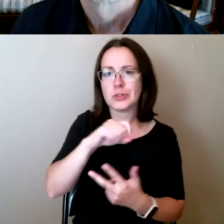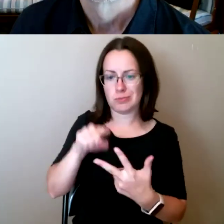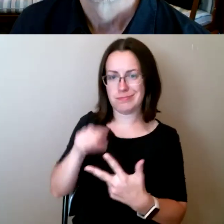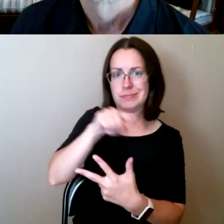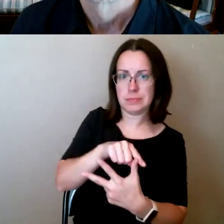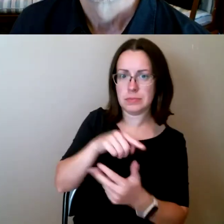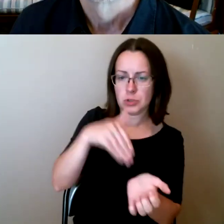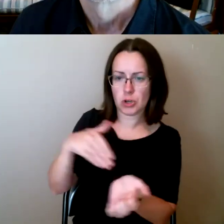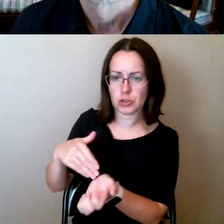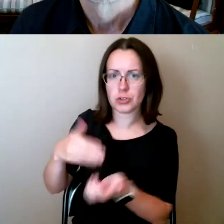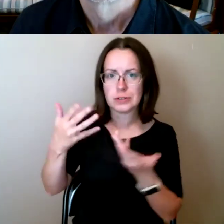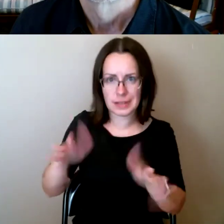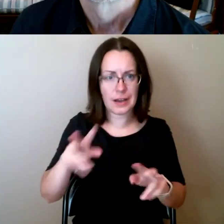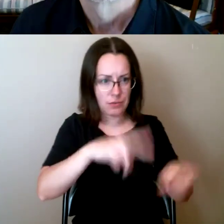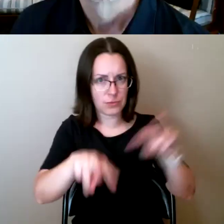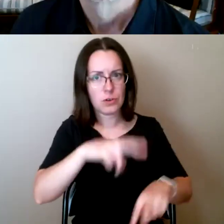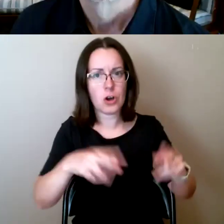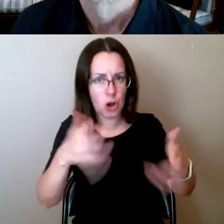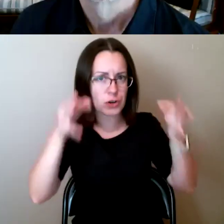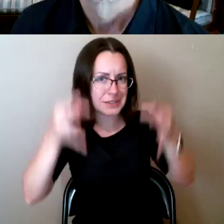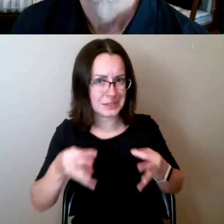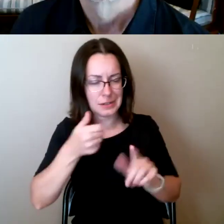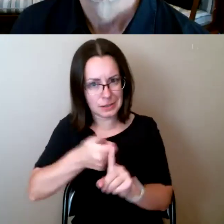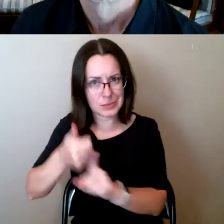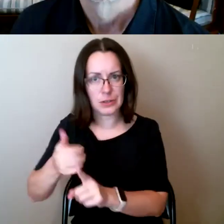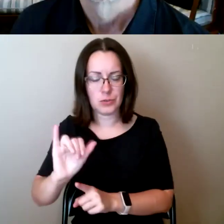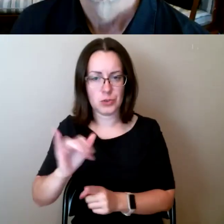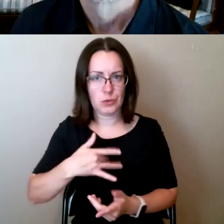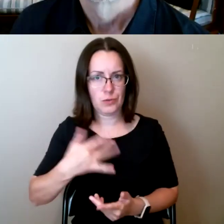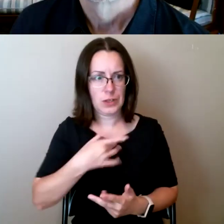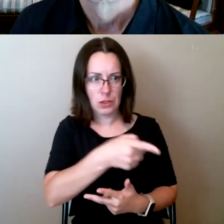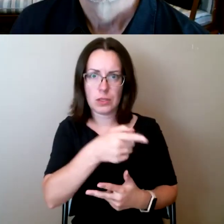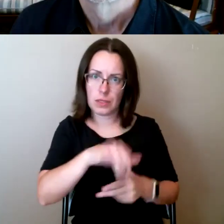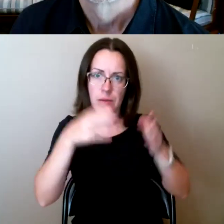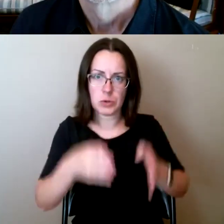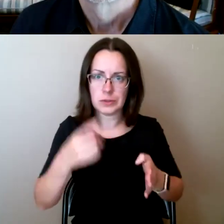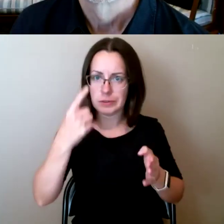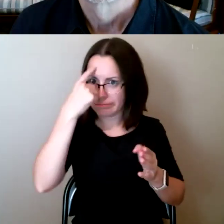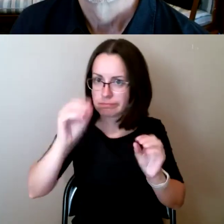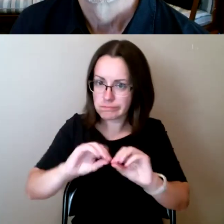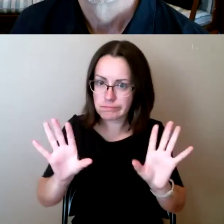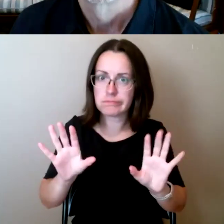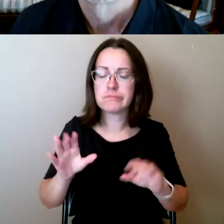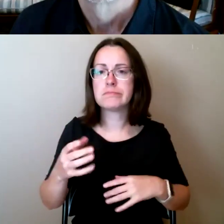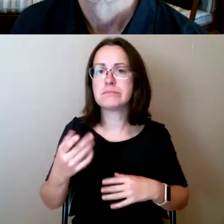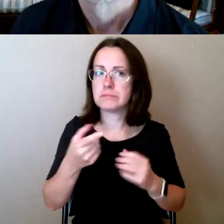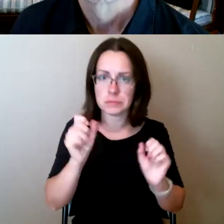steps and multiple people have determined um you know their qualification their capacity to